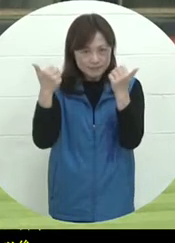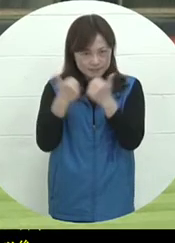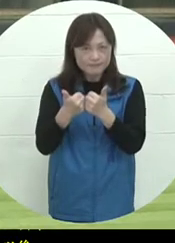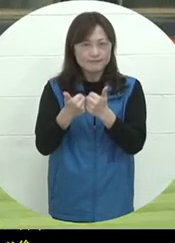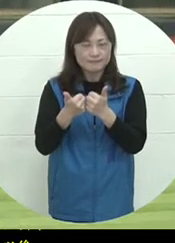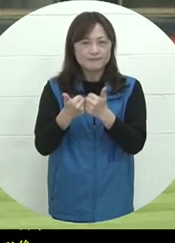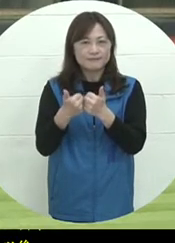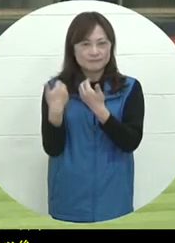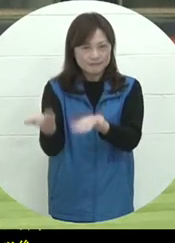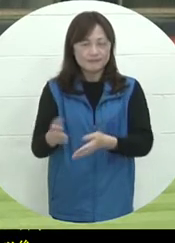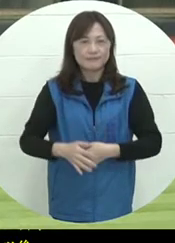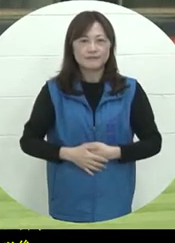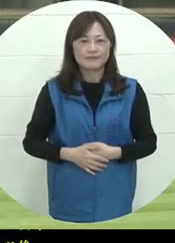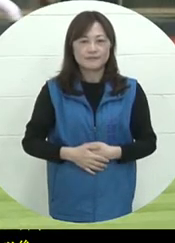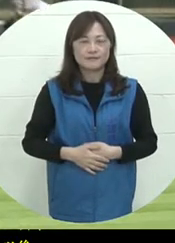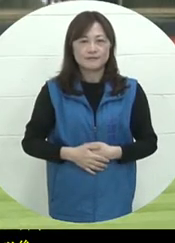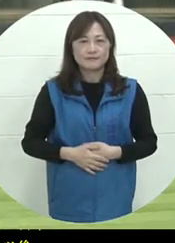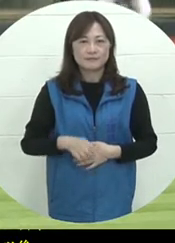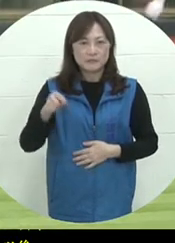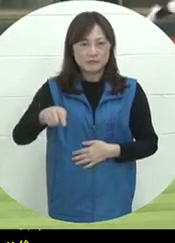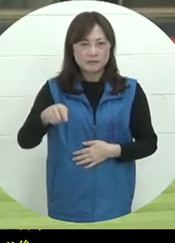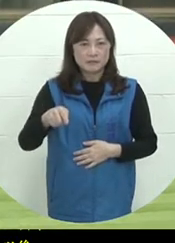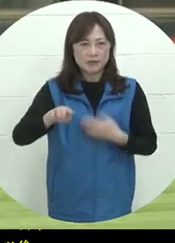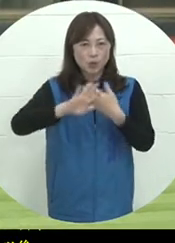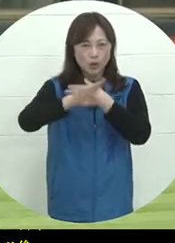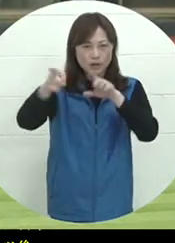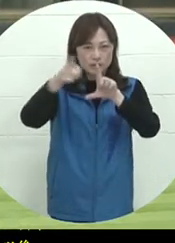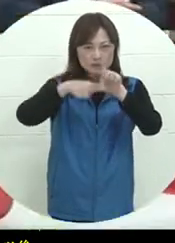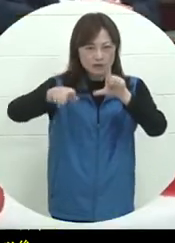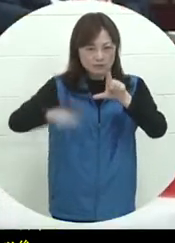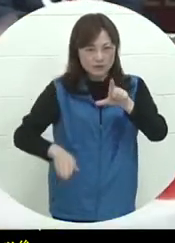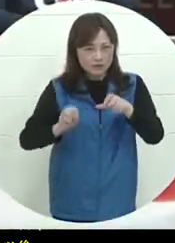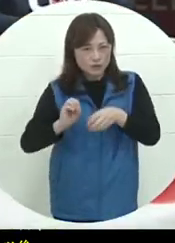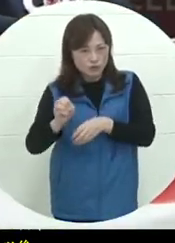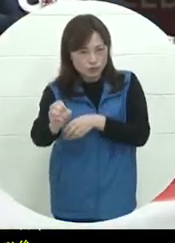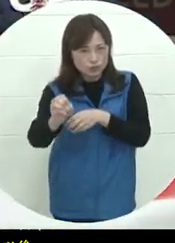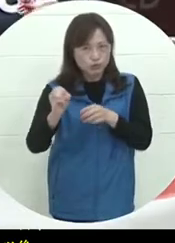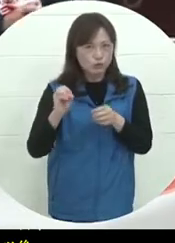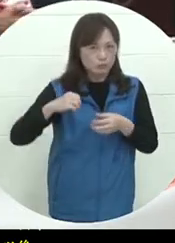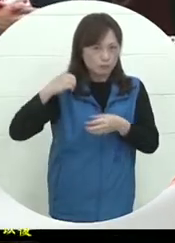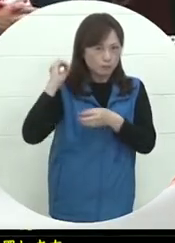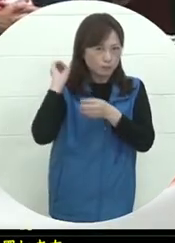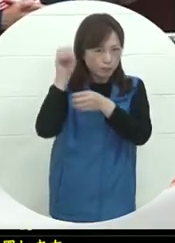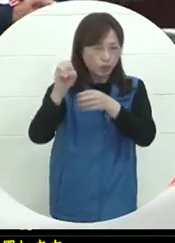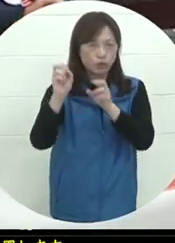This diplomatic ground ball is very accurate , so the second pitch When hitting the bar, you can only do damage